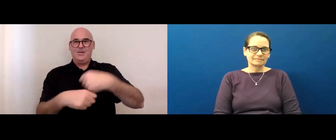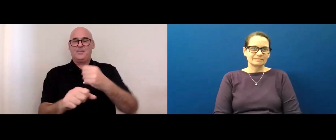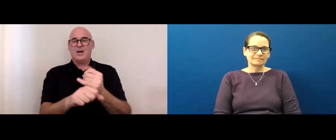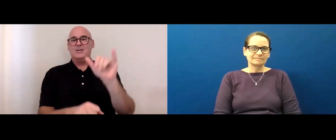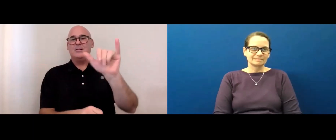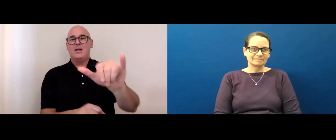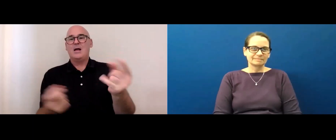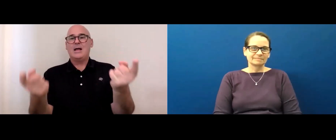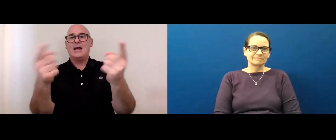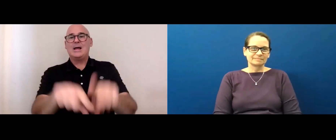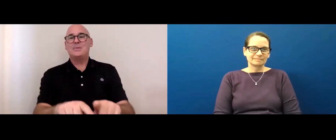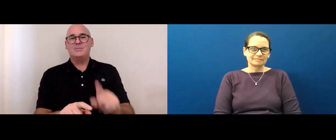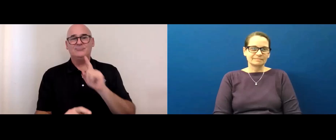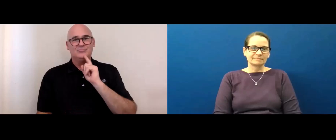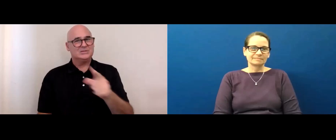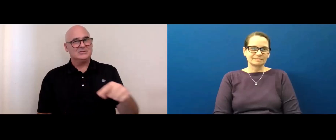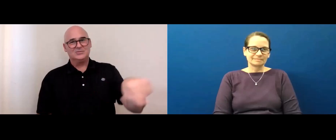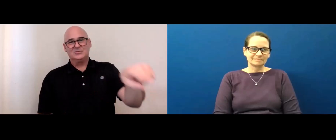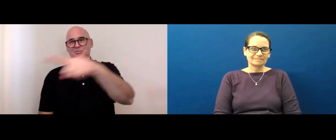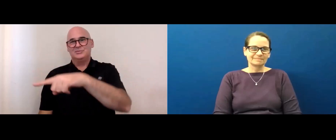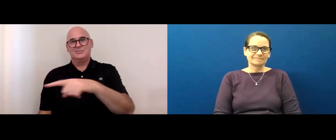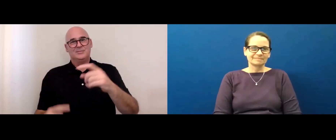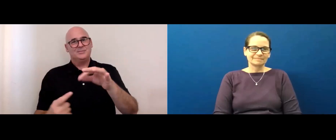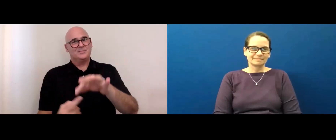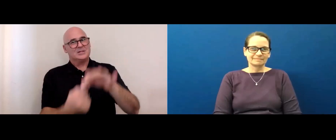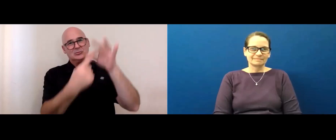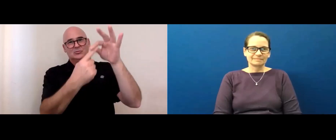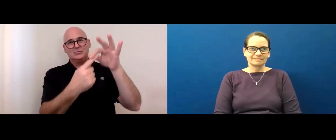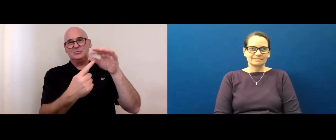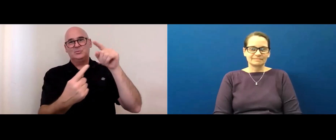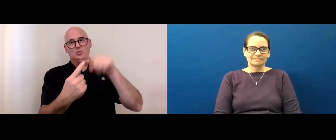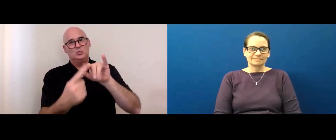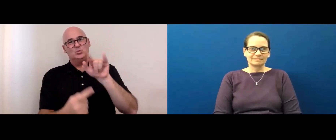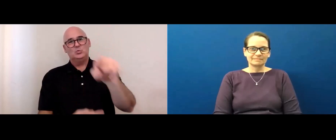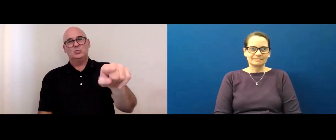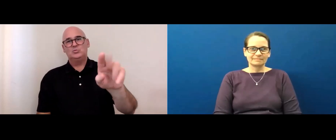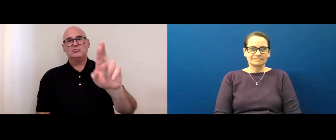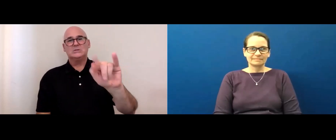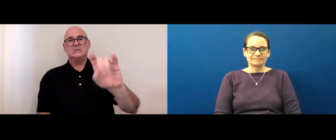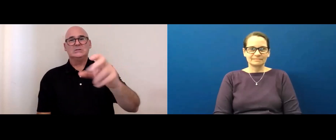everybody together to make this happen and that's really special